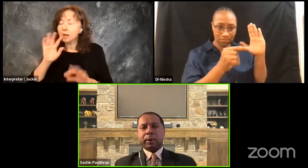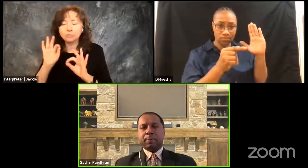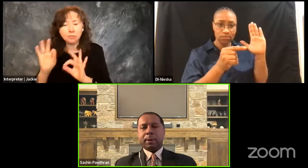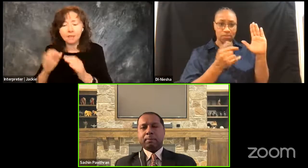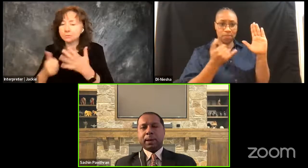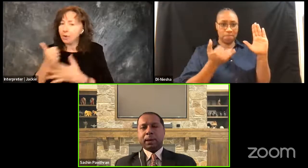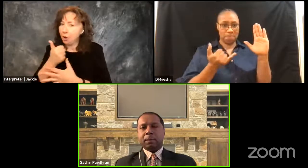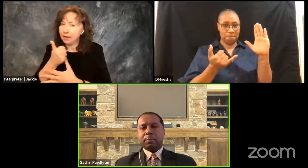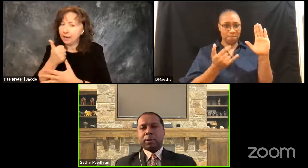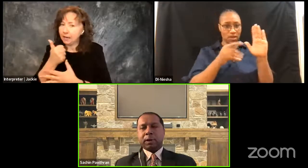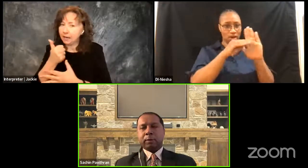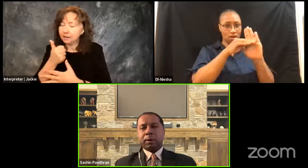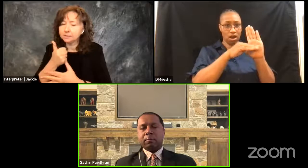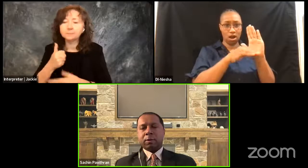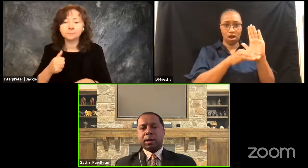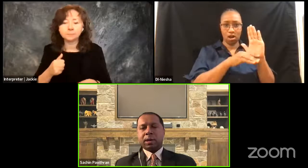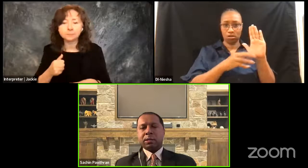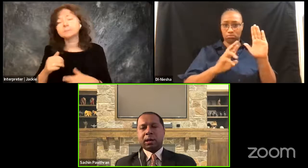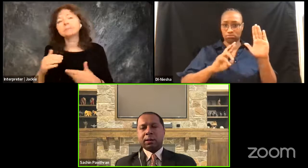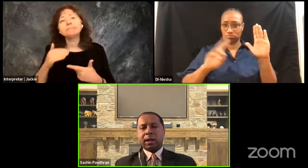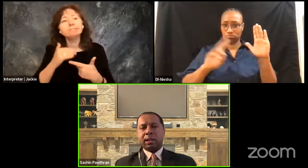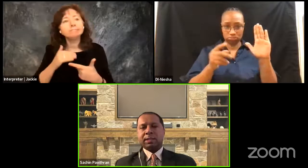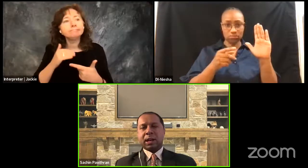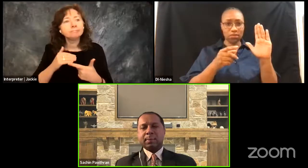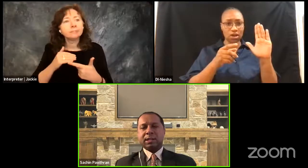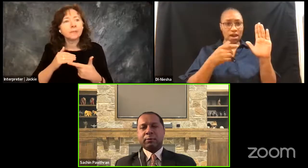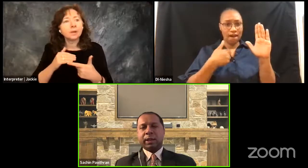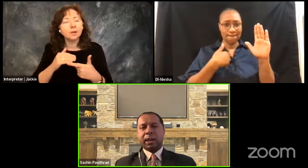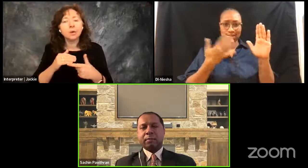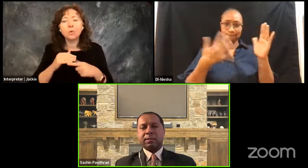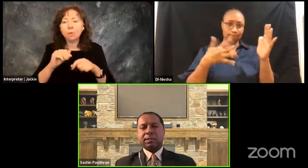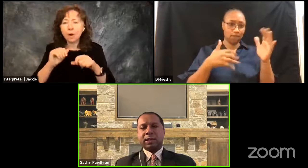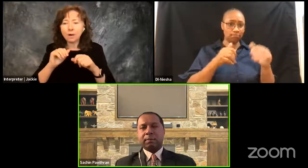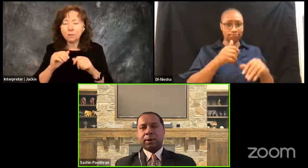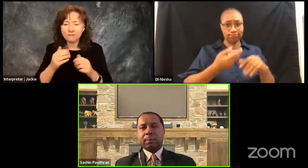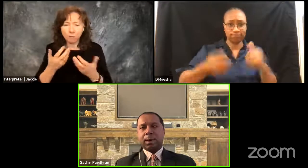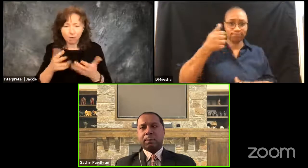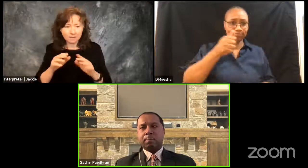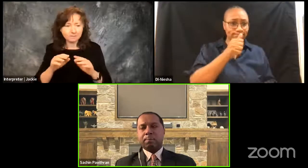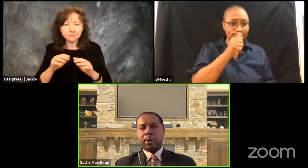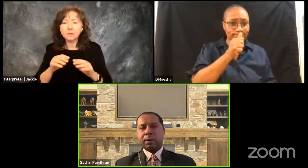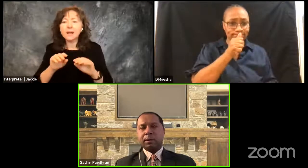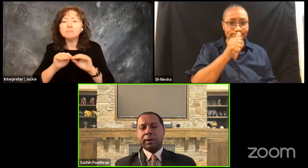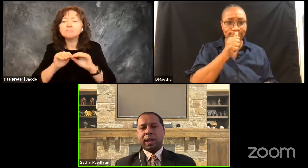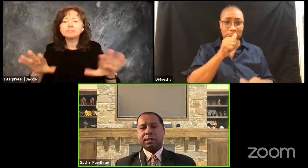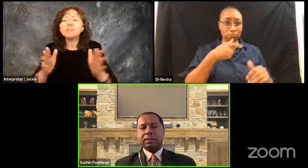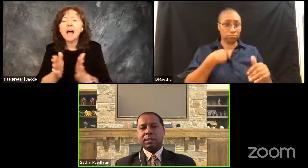We have been making good progress, we're consolidating comments that we have received from the partnering